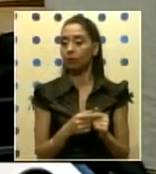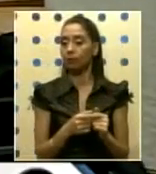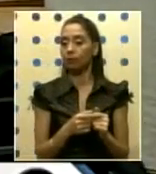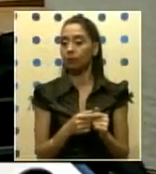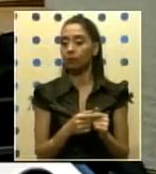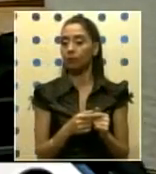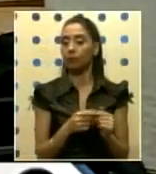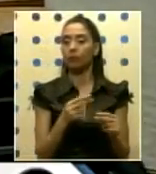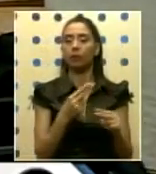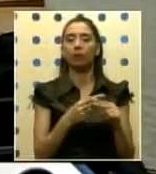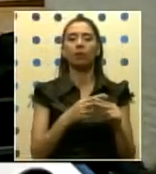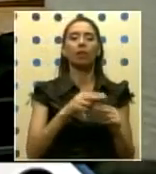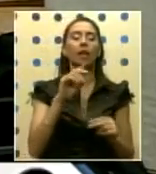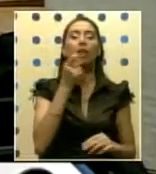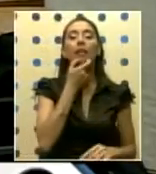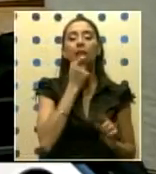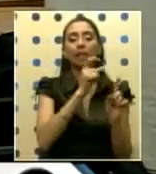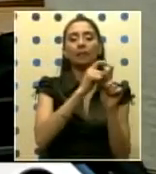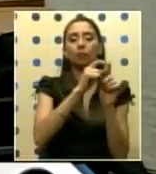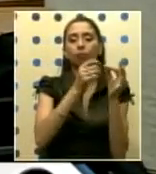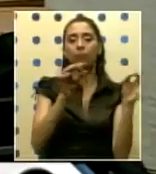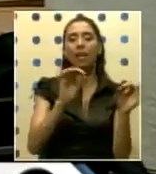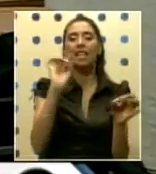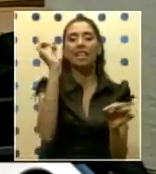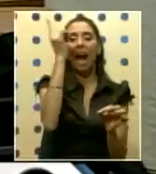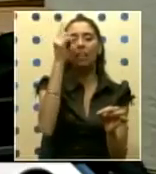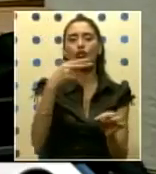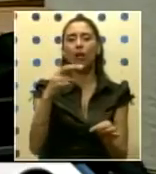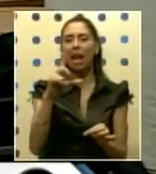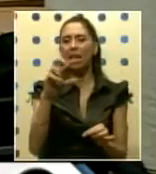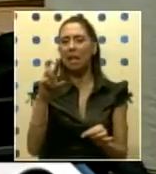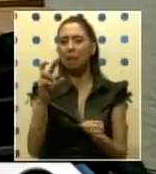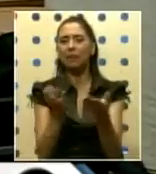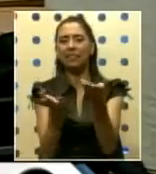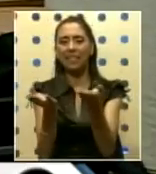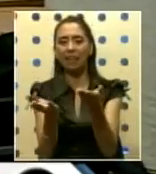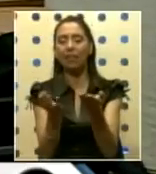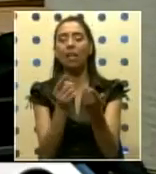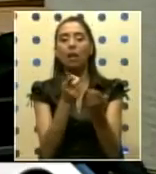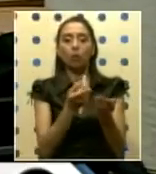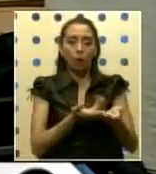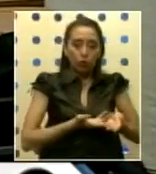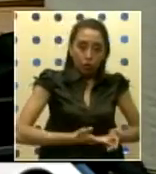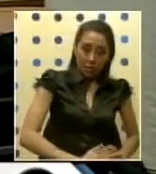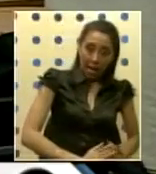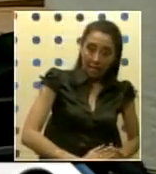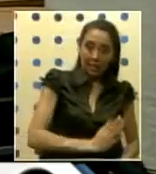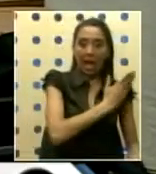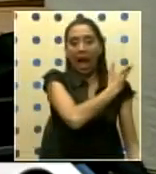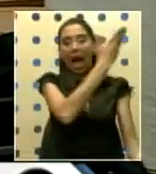is the English National Health Service, whose slogan is from the cradle to the grave.